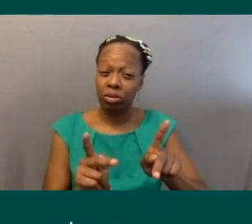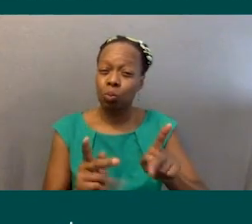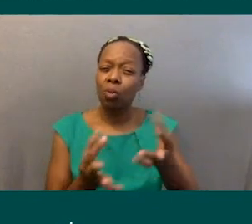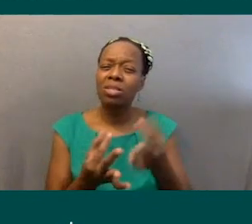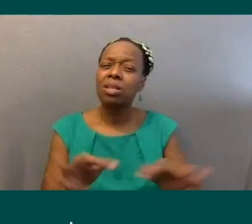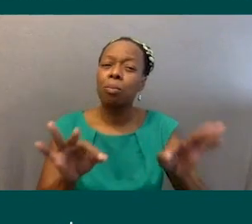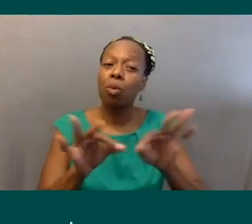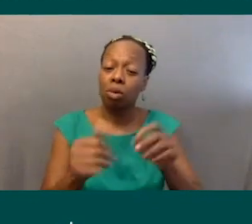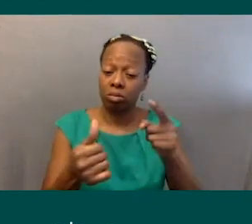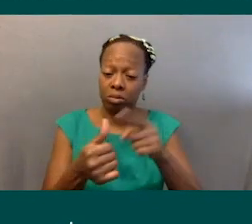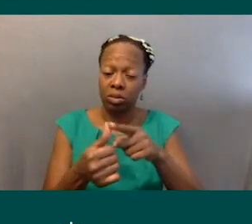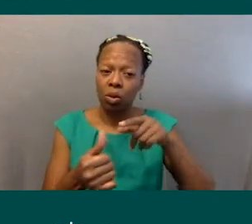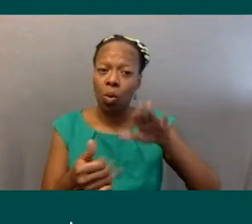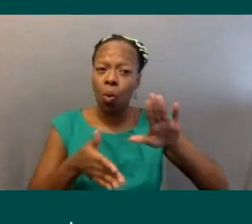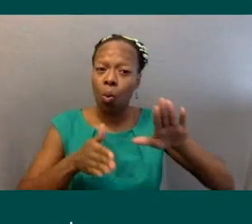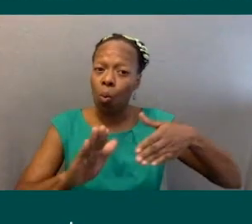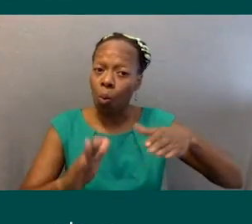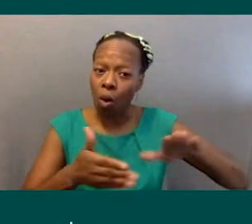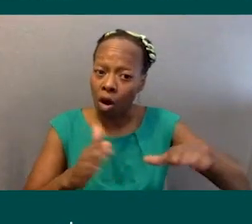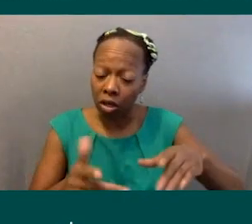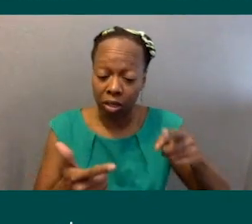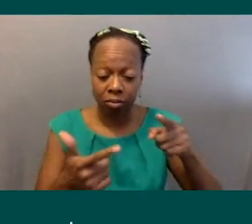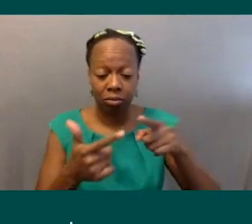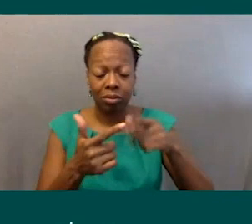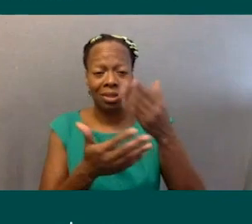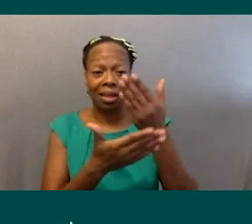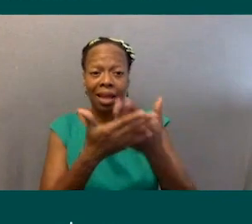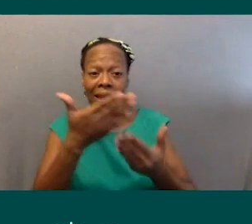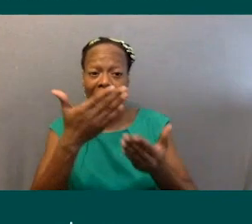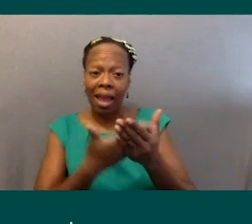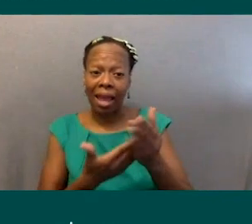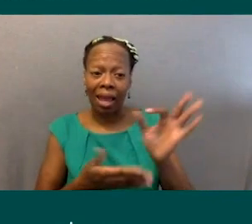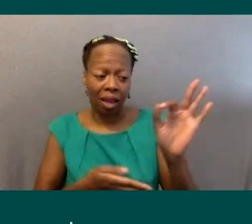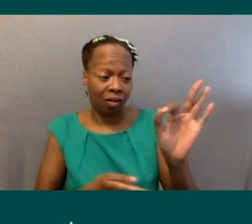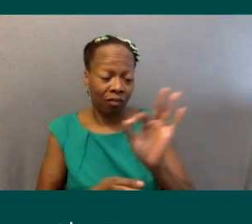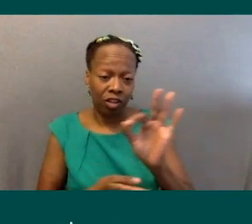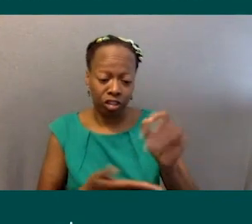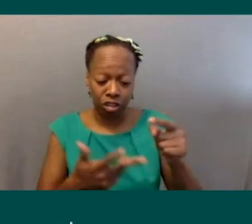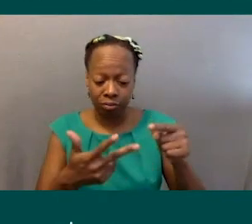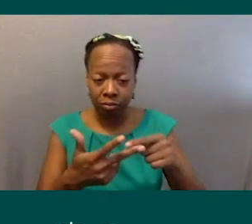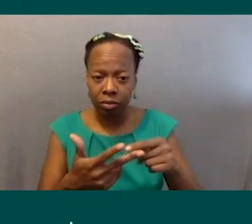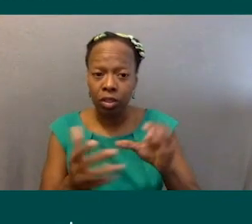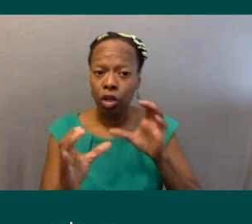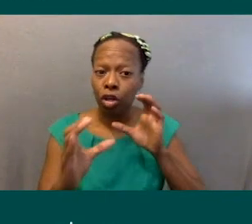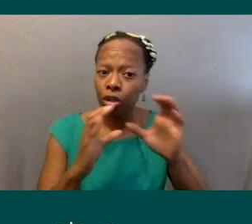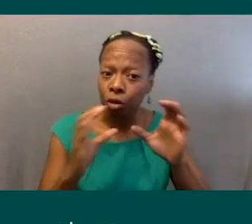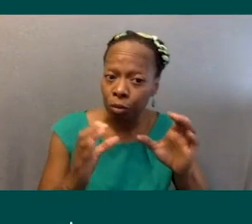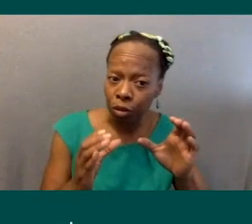Is communication, your number one goal? And so matching those I think is also really important.